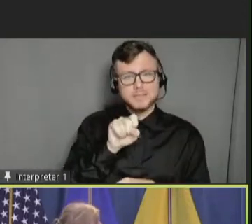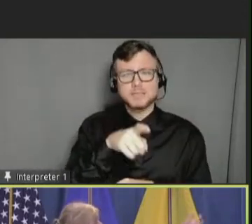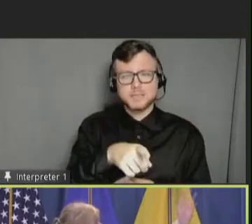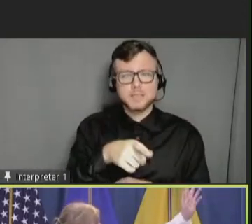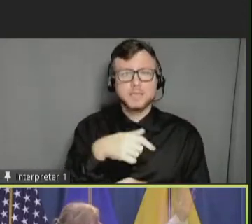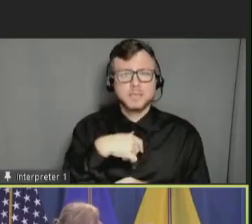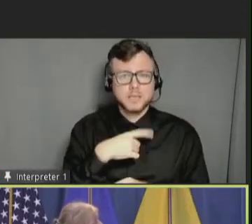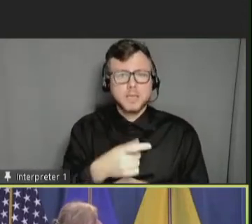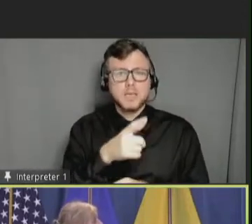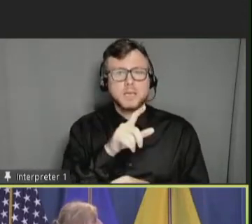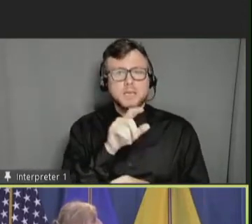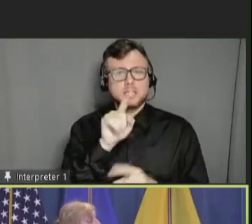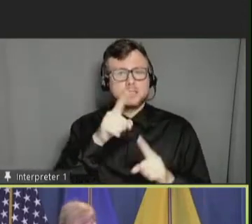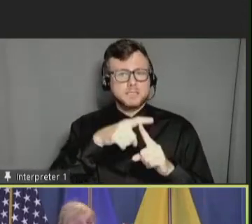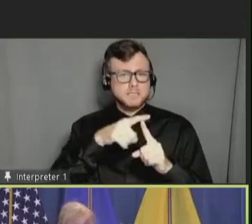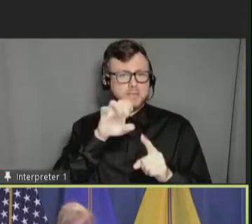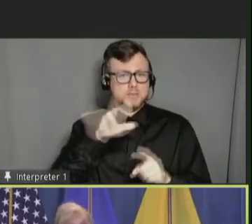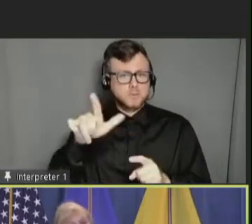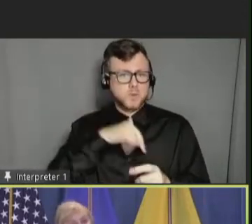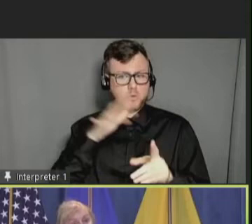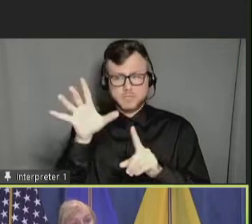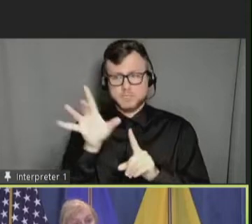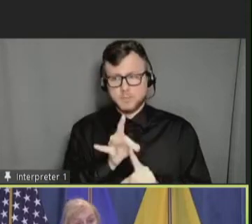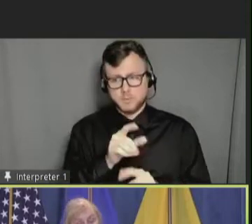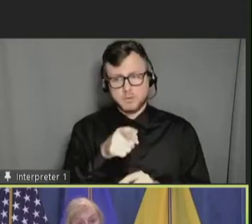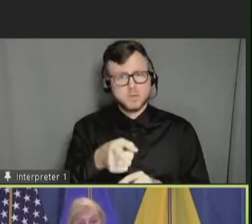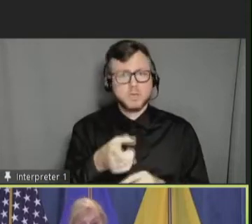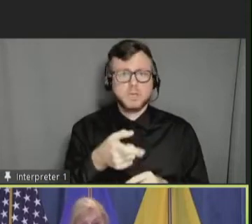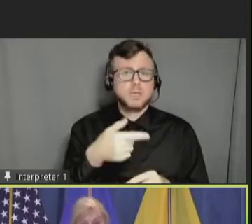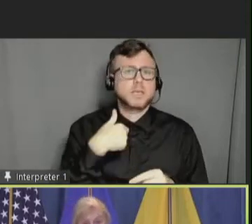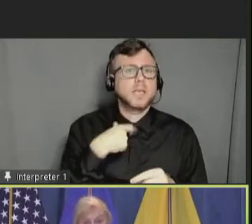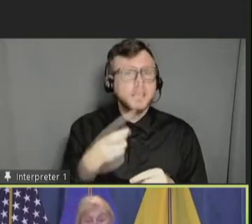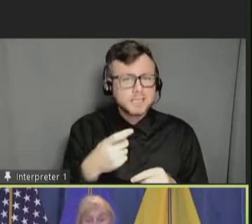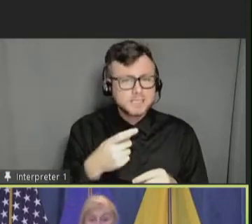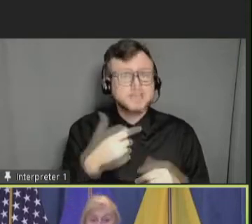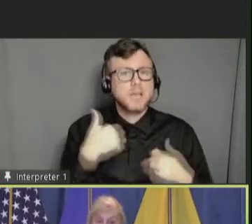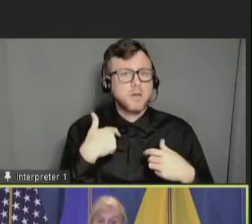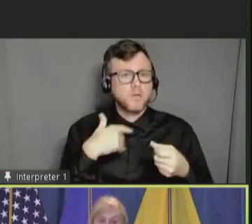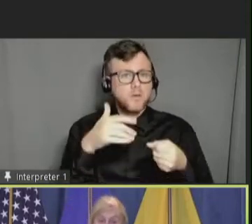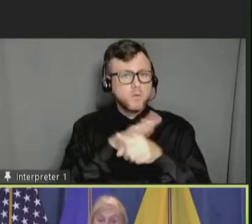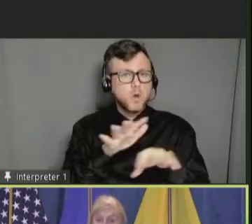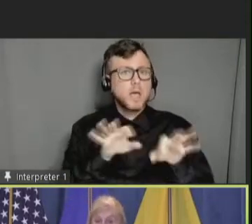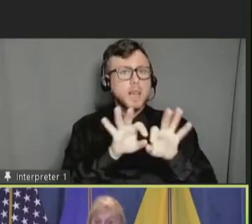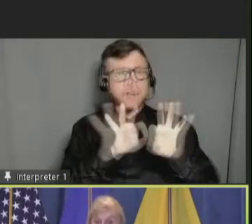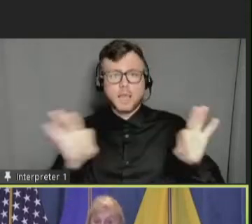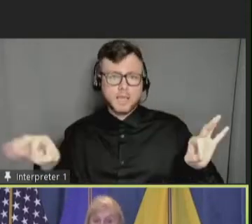the T cell receptor. Some of it is present in full length. It has a signal sequence. Thanks to gD,